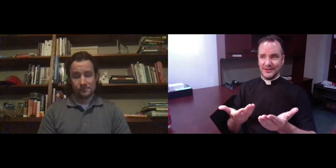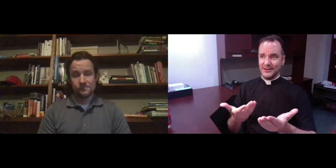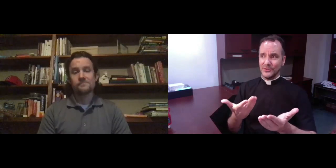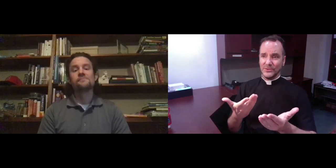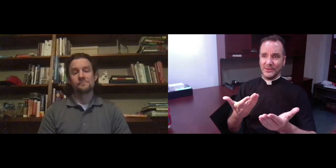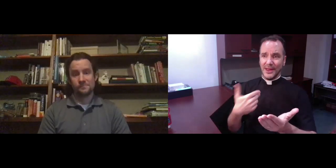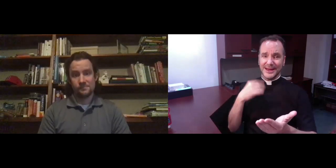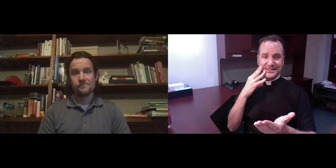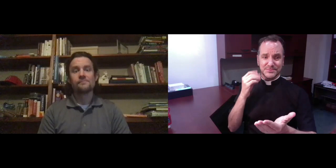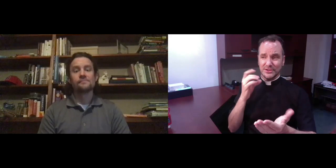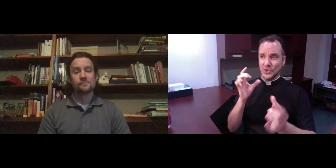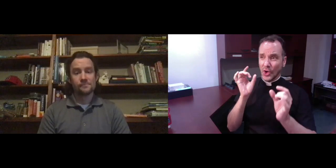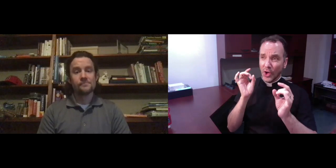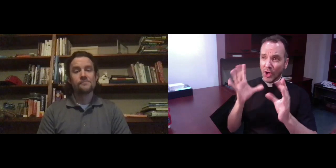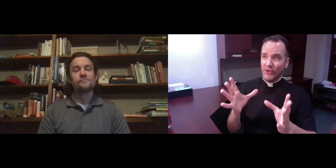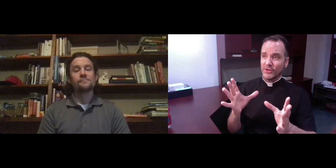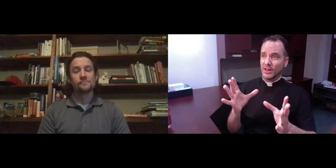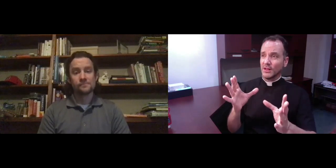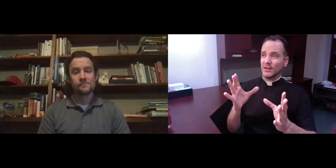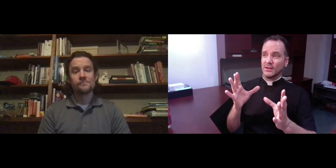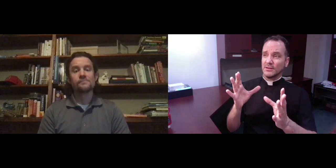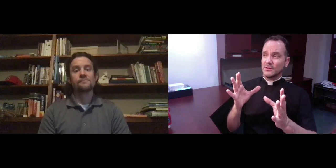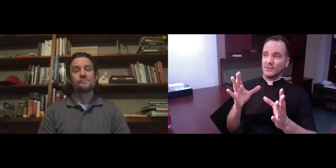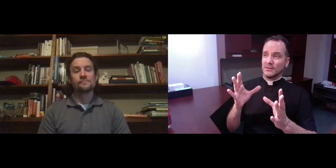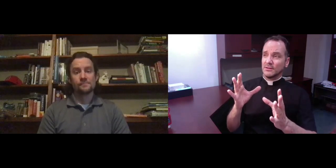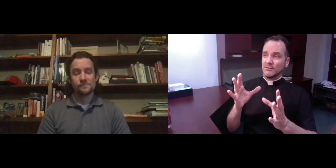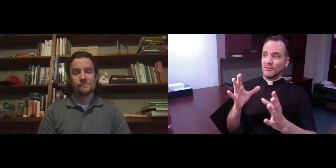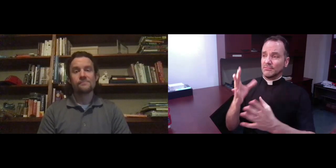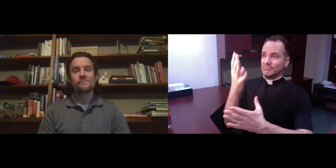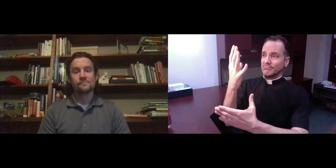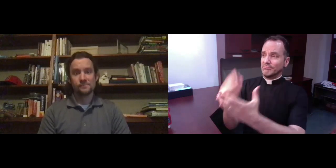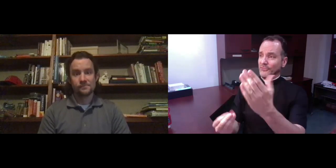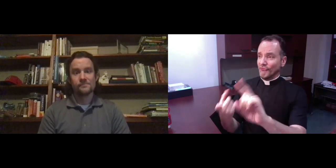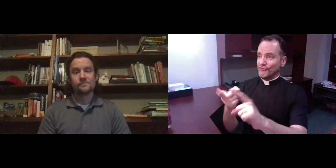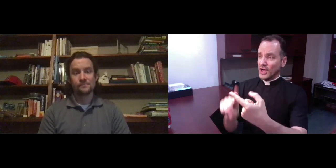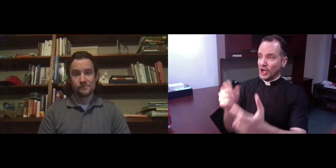going to happen, even overnight. I had this awful experience recently of